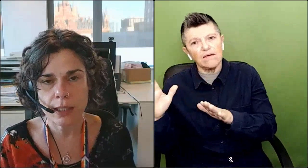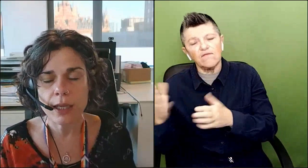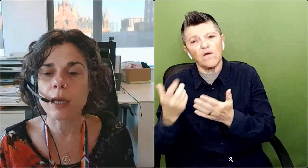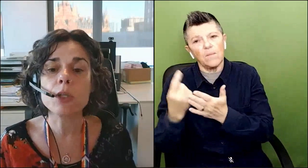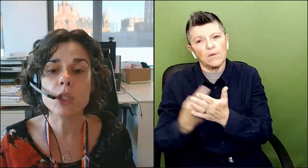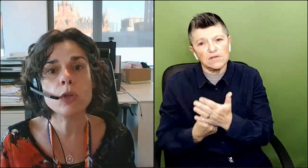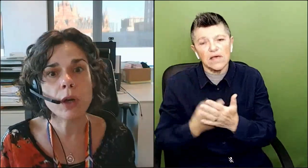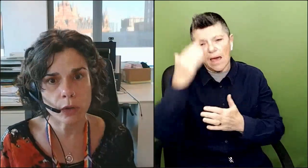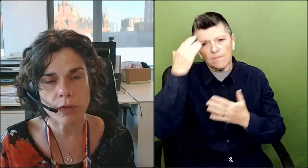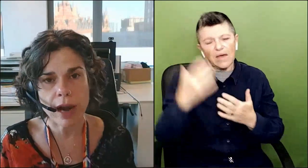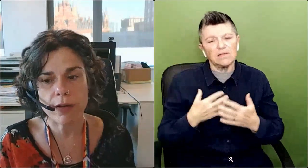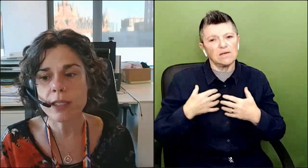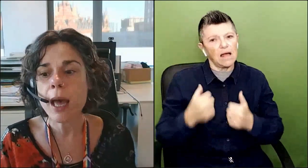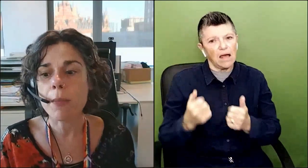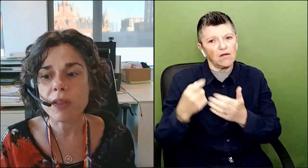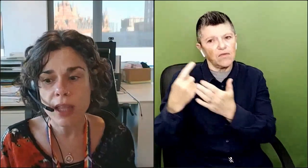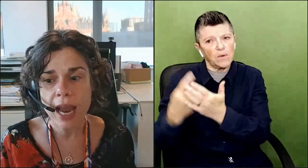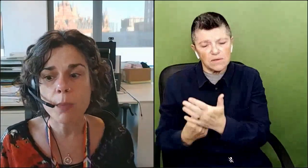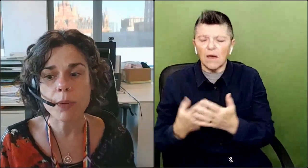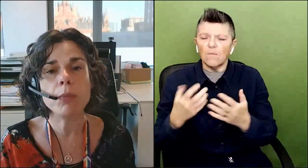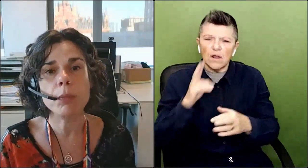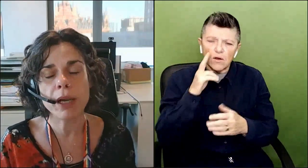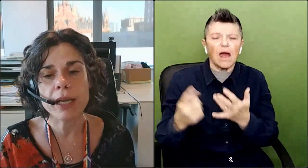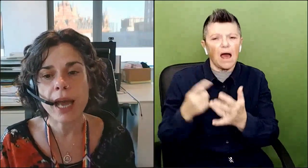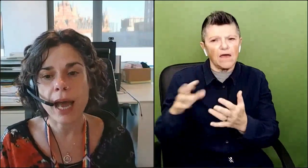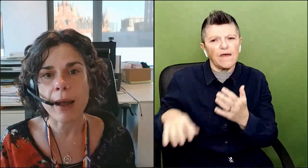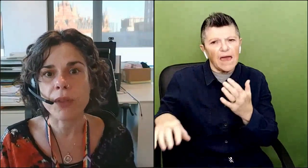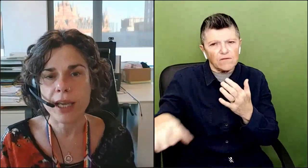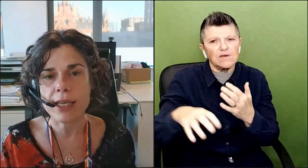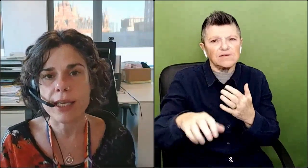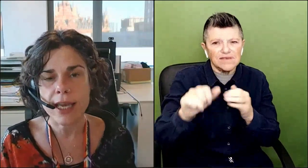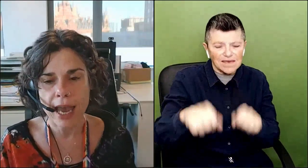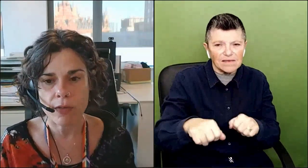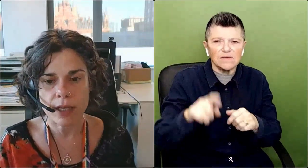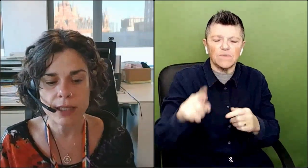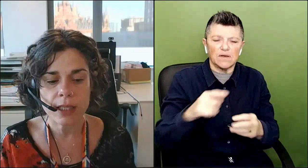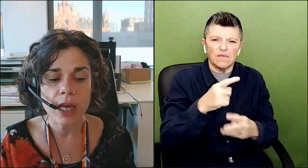We do look at other areas, but they are probably the key areas.